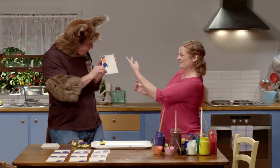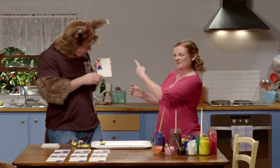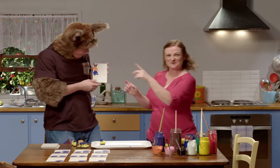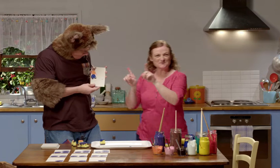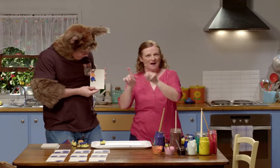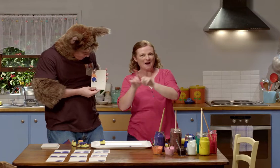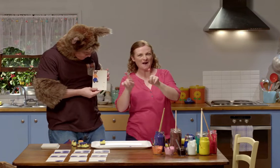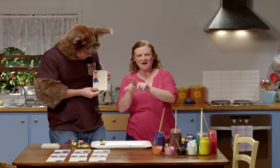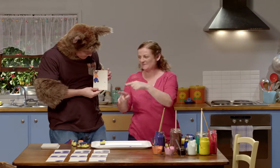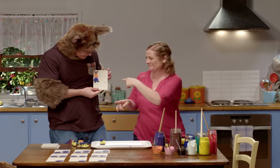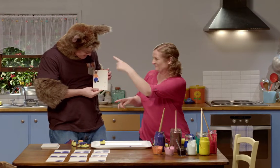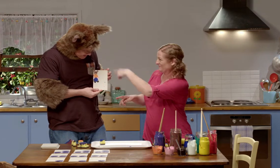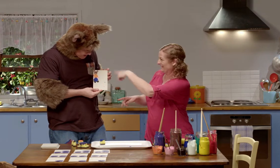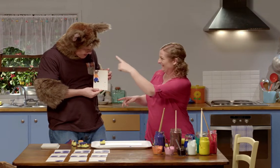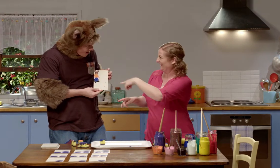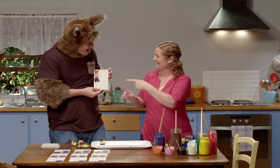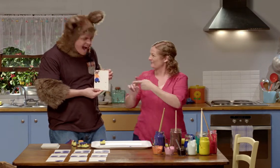Wow. They look the same don't they?